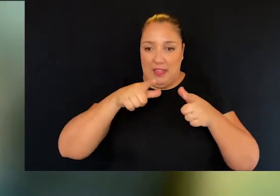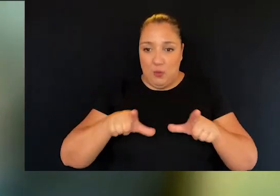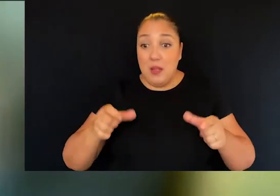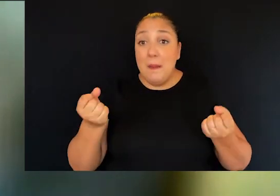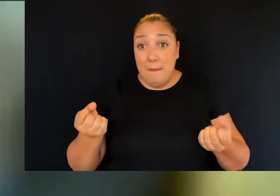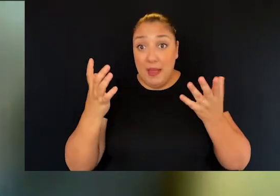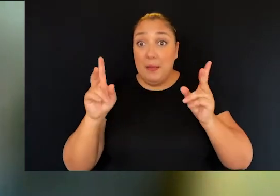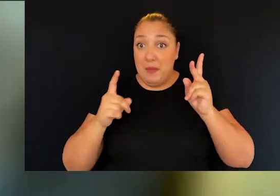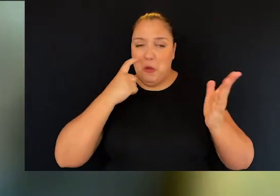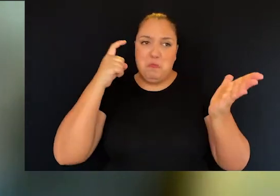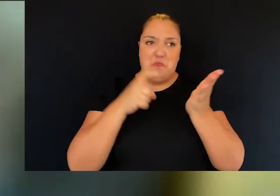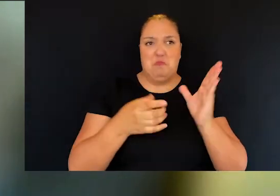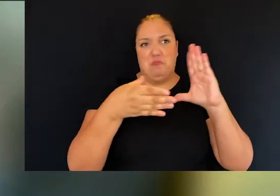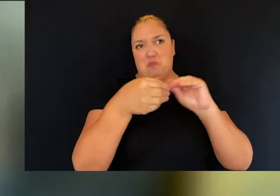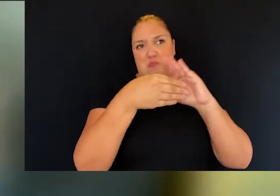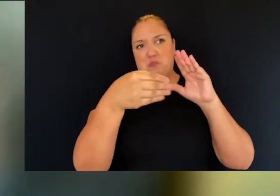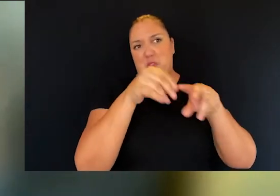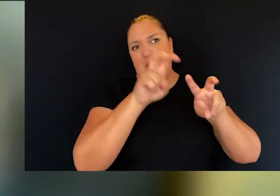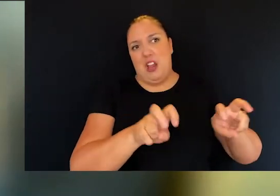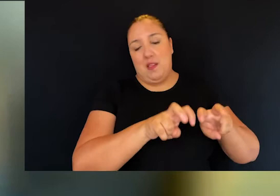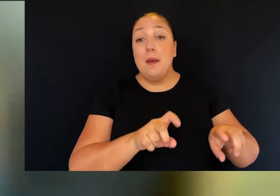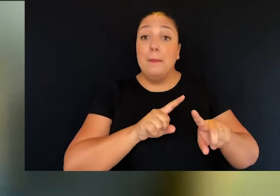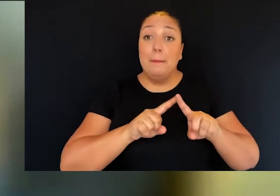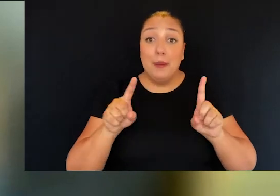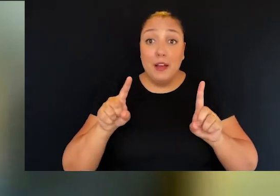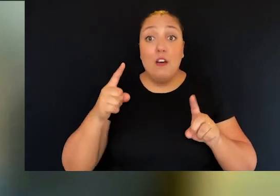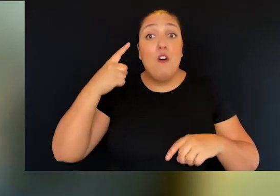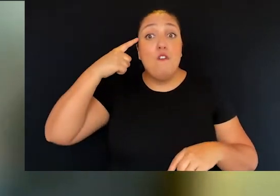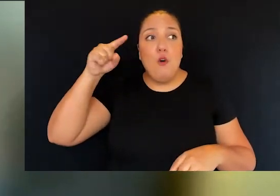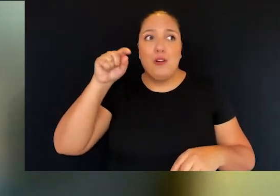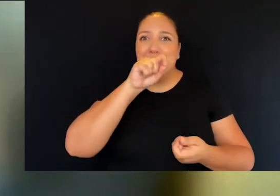but toward the black artist or the non-white artist,